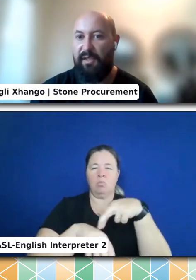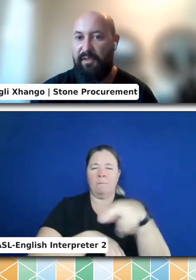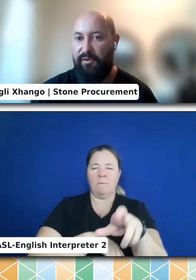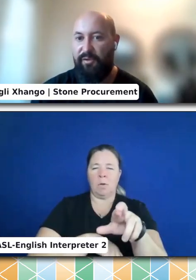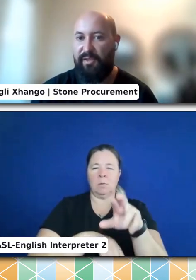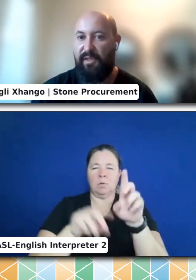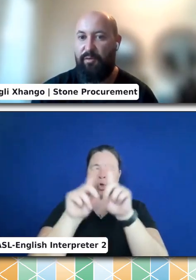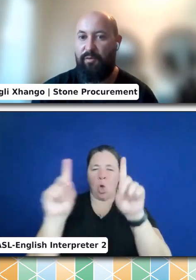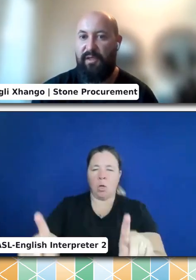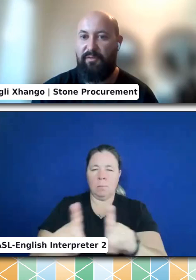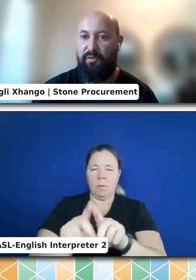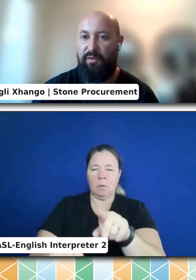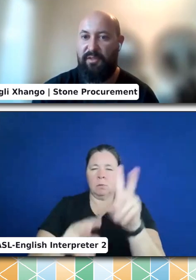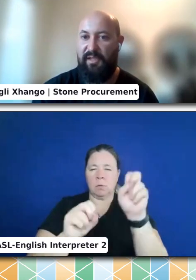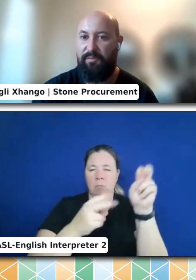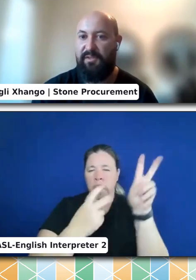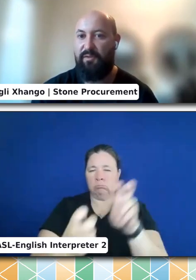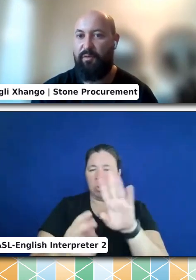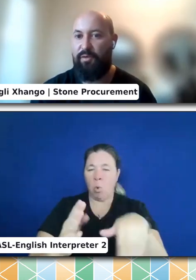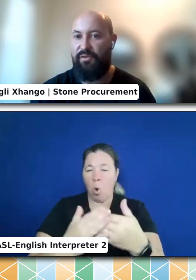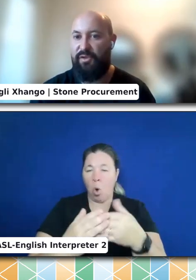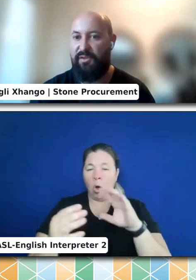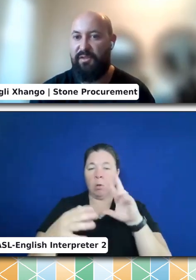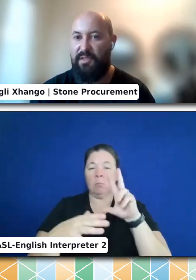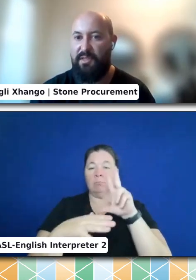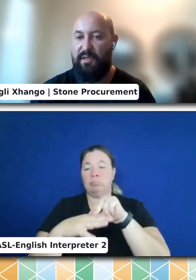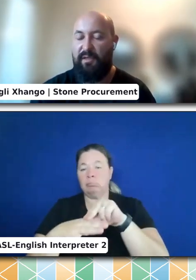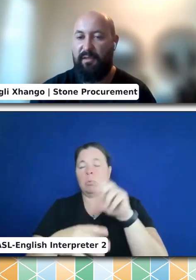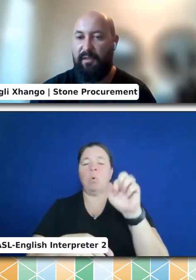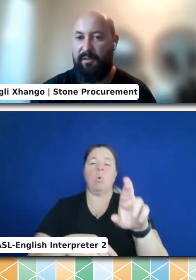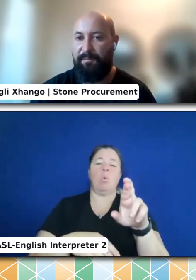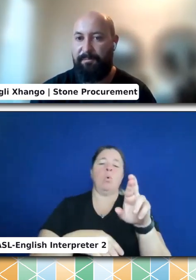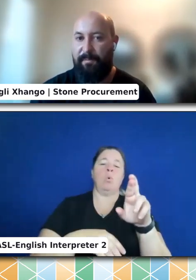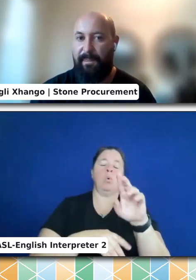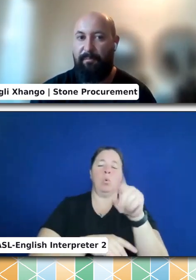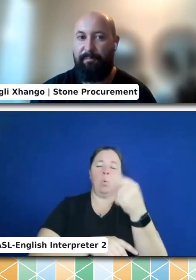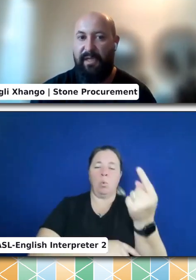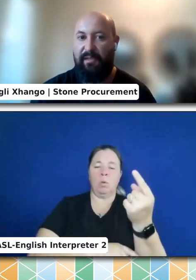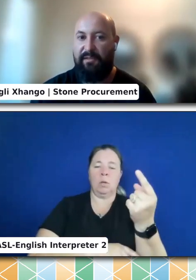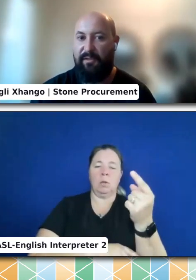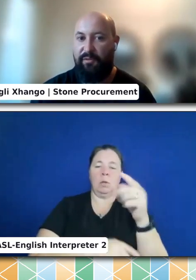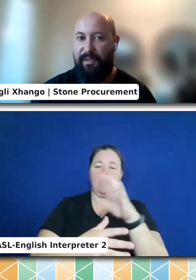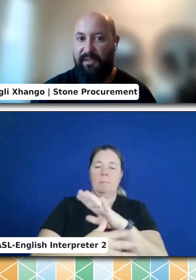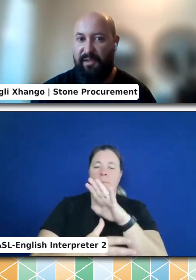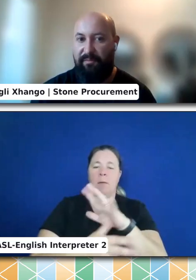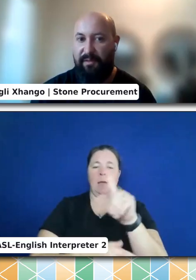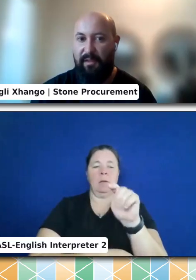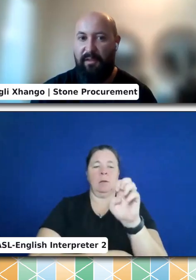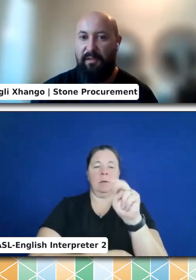And here you can download either all attachments or just the, um… main tender by itself.